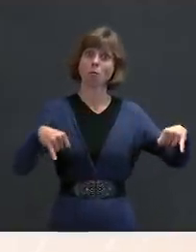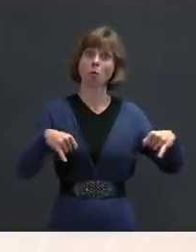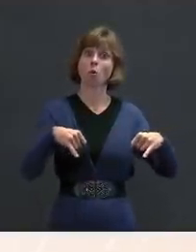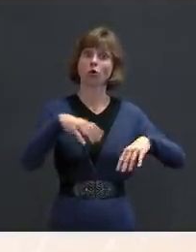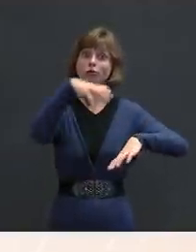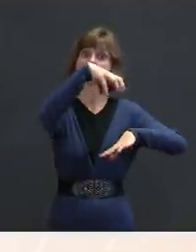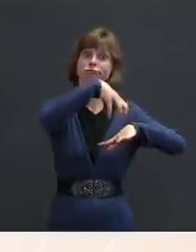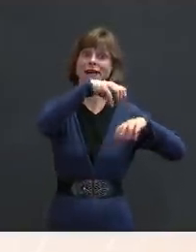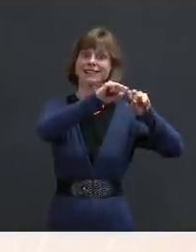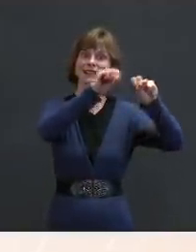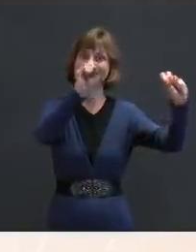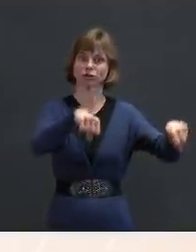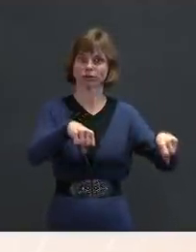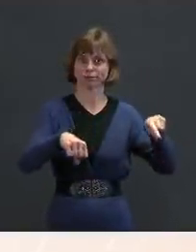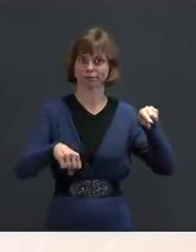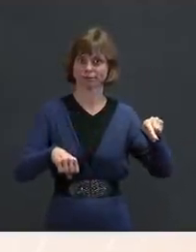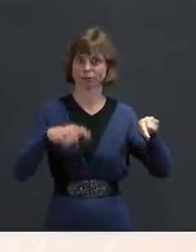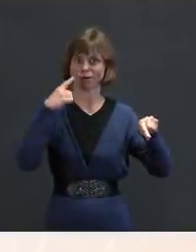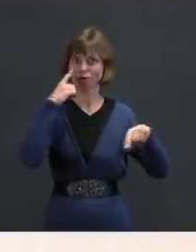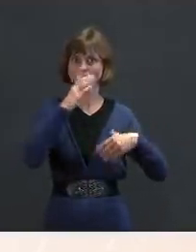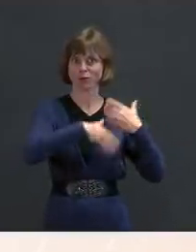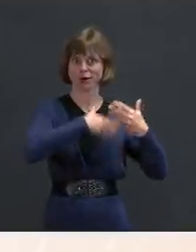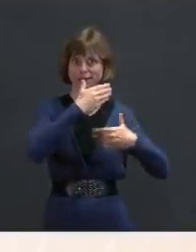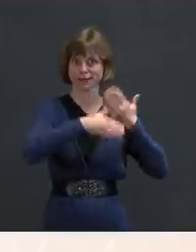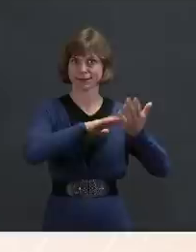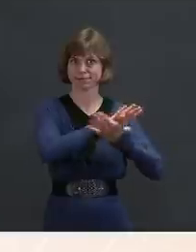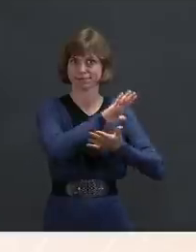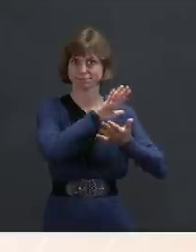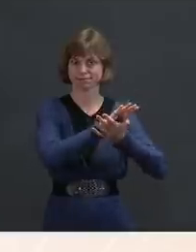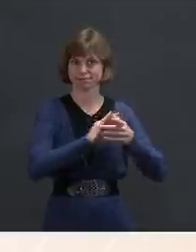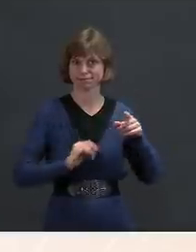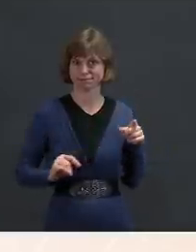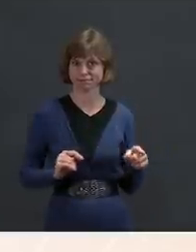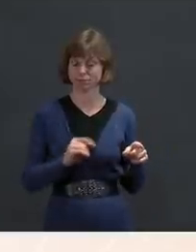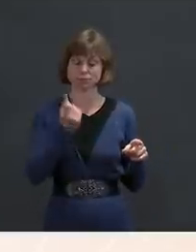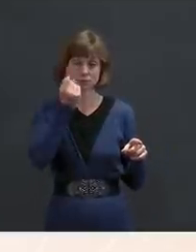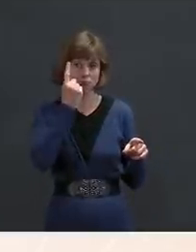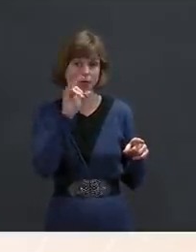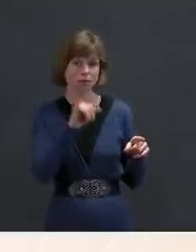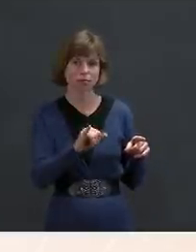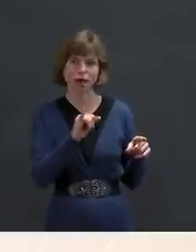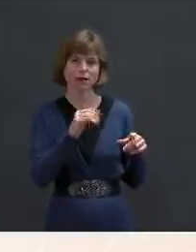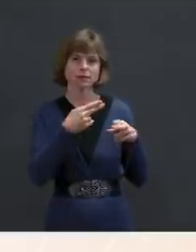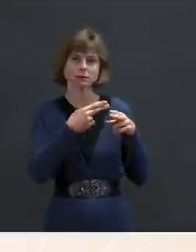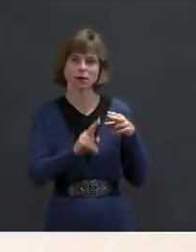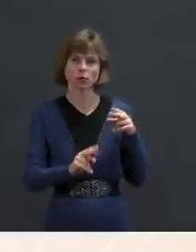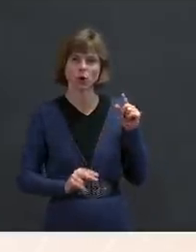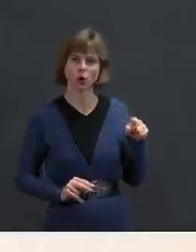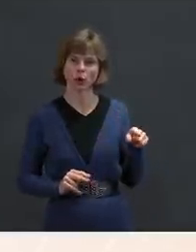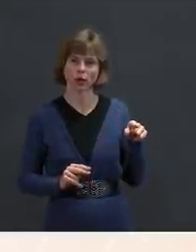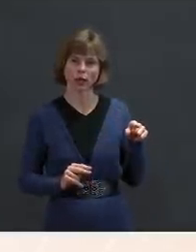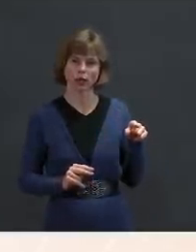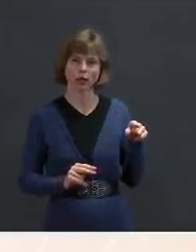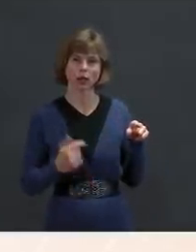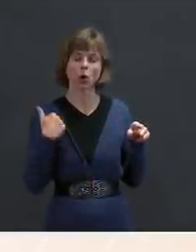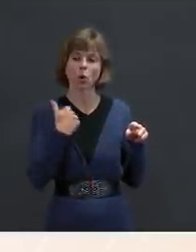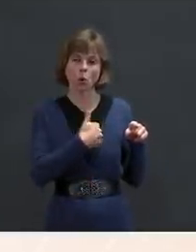The Border Patrol is only a pass-through. We are obligated to turn that child